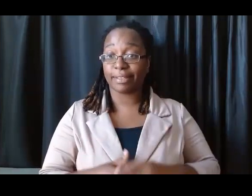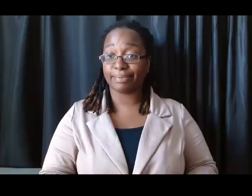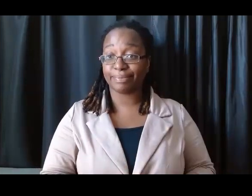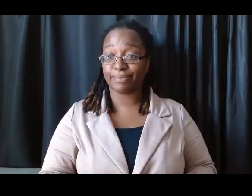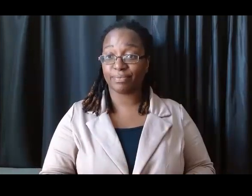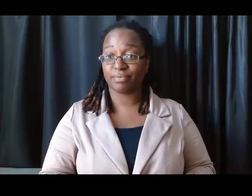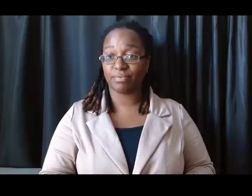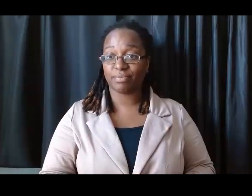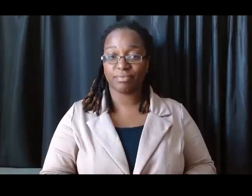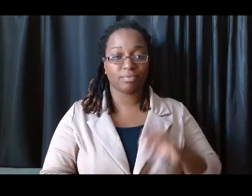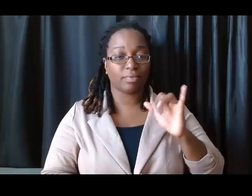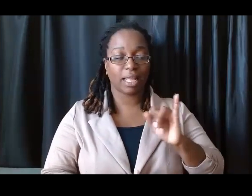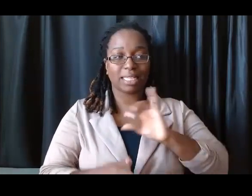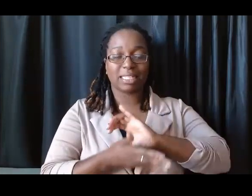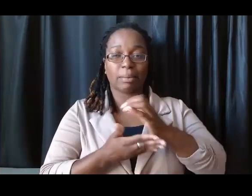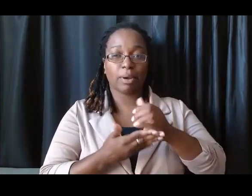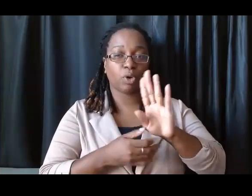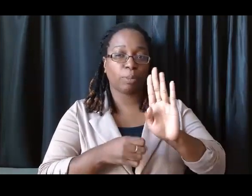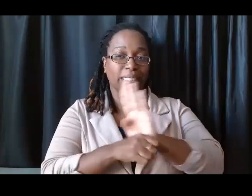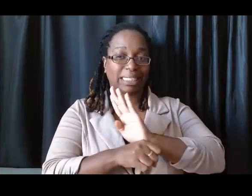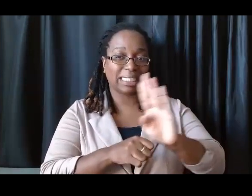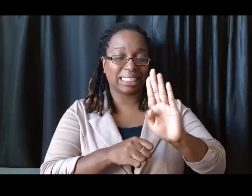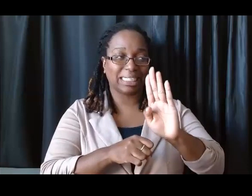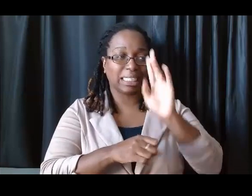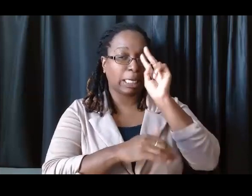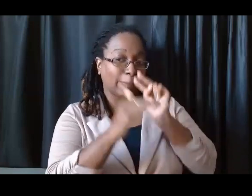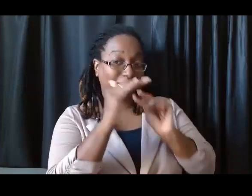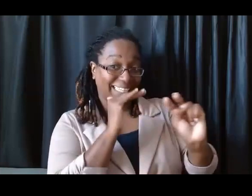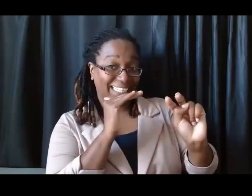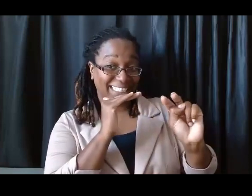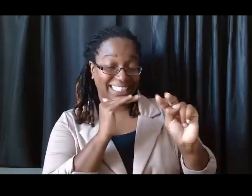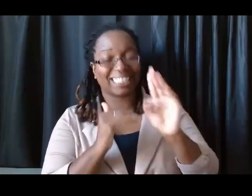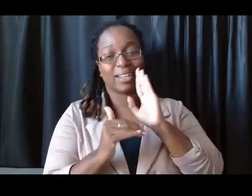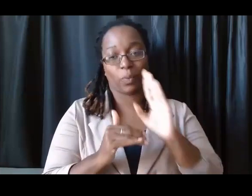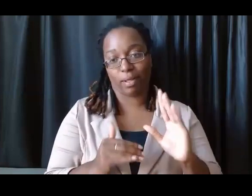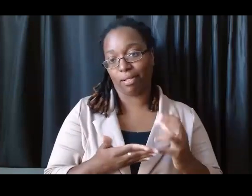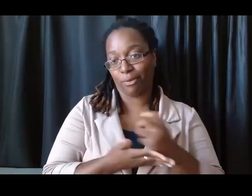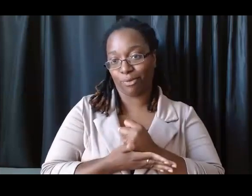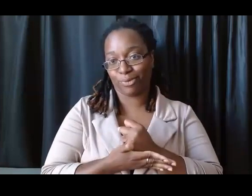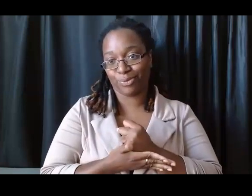That's how much her business, she's planning for her business to make. That's step 1.